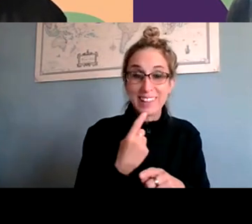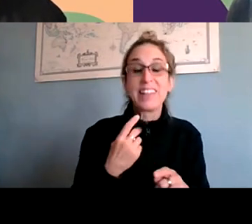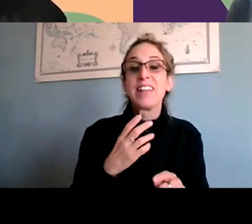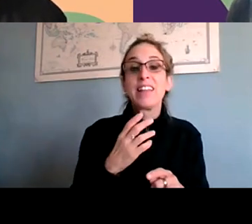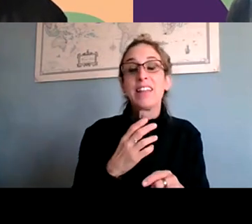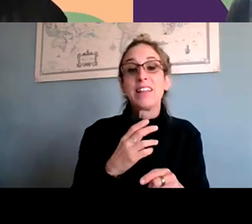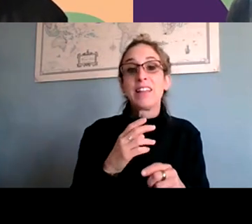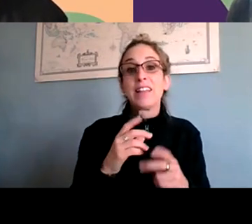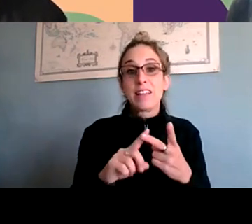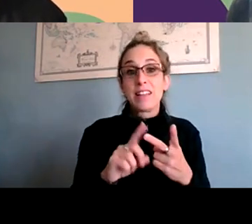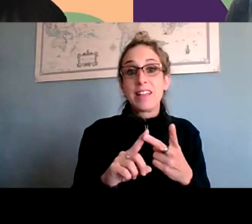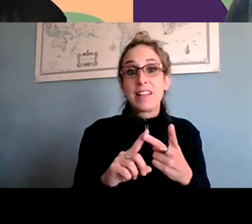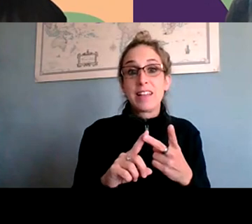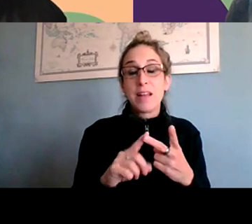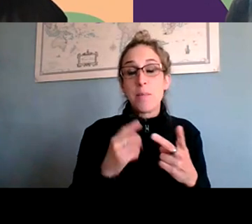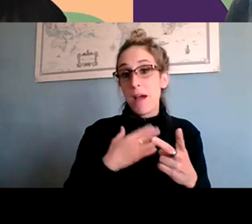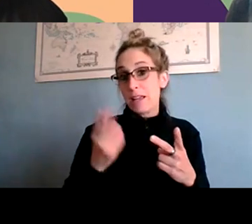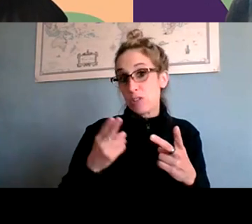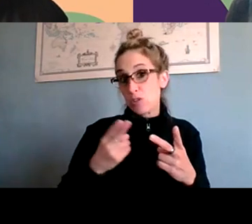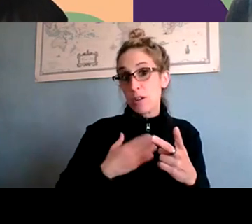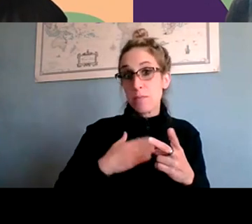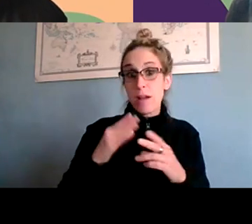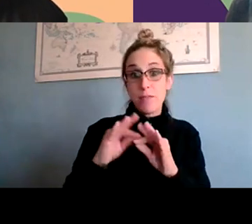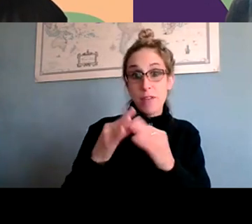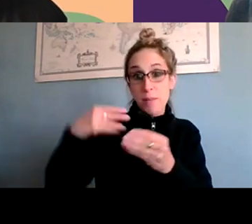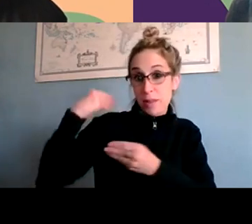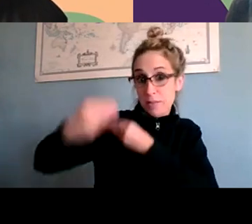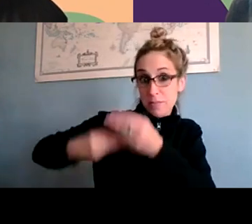Aurora Chang: You know, be my history my ancestry is important, you know.